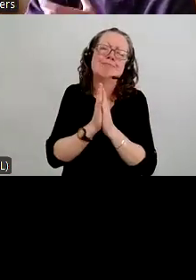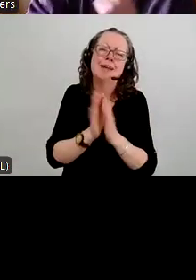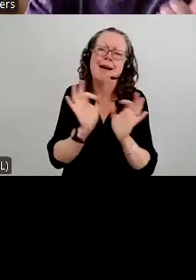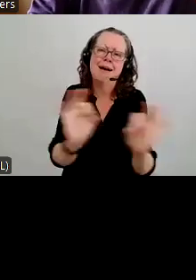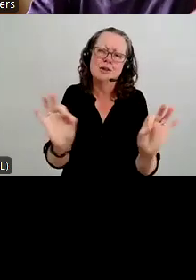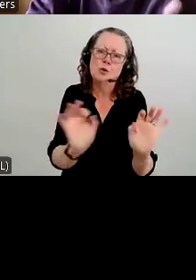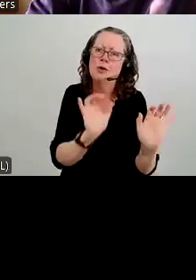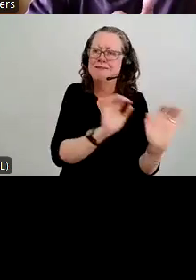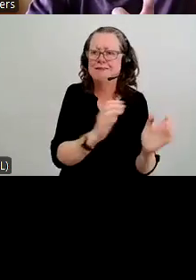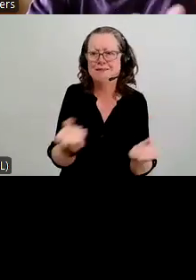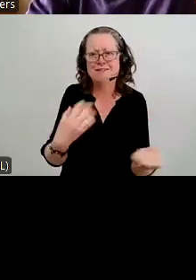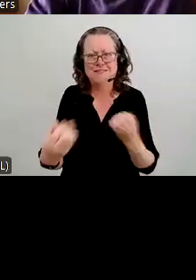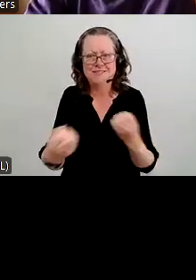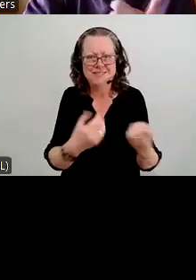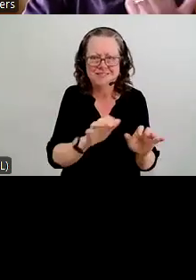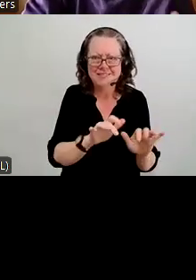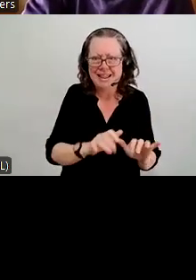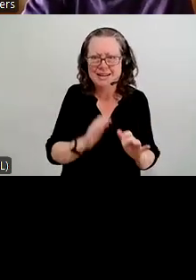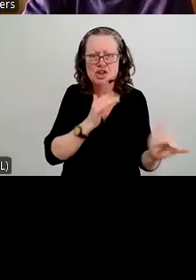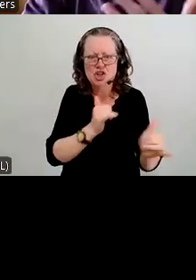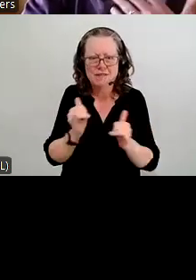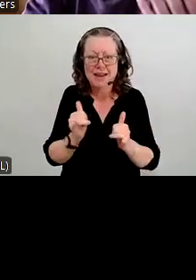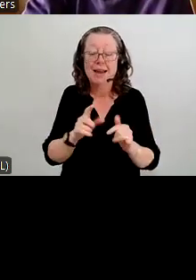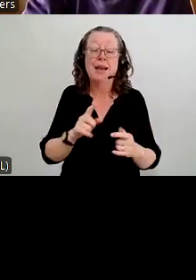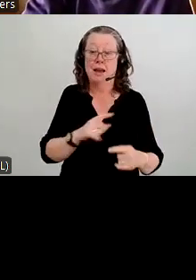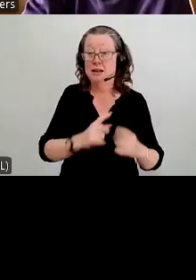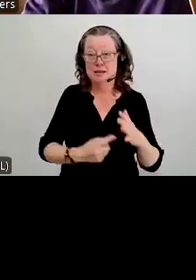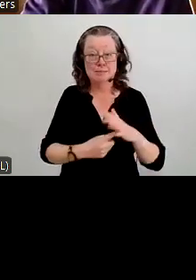A, it allows you to share your opinions and your suggestions and needs.